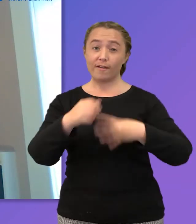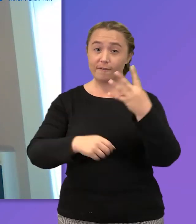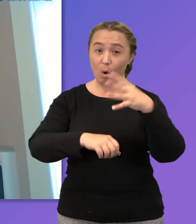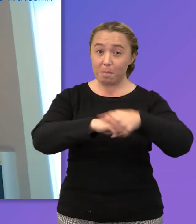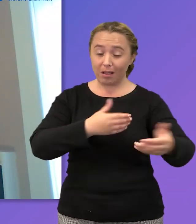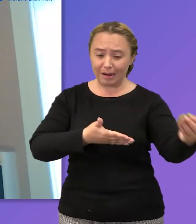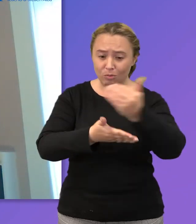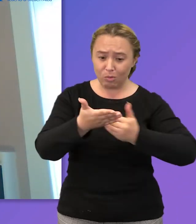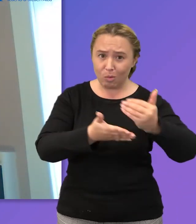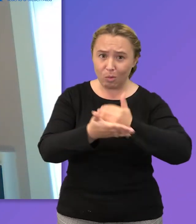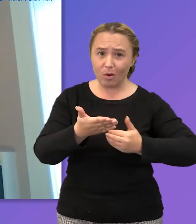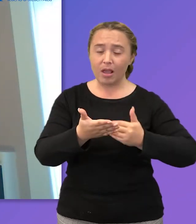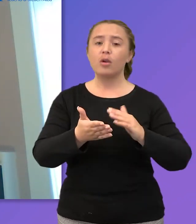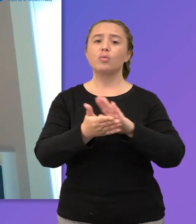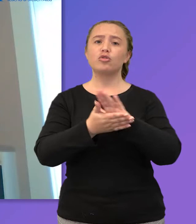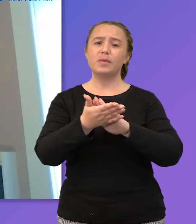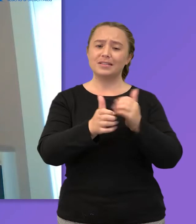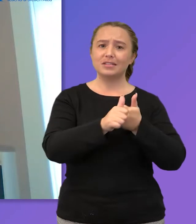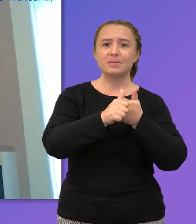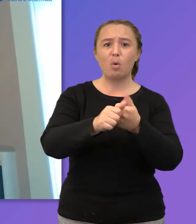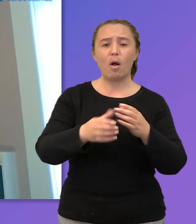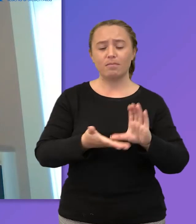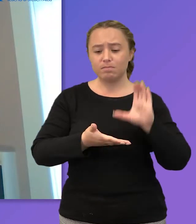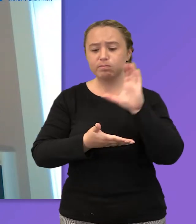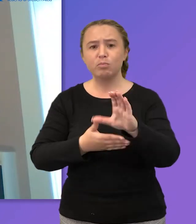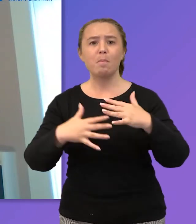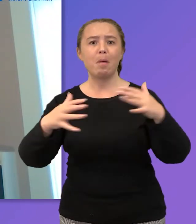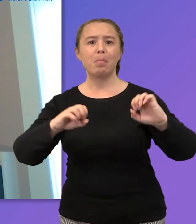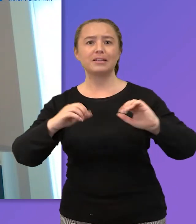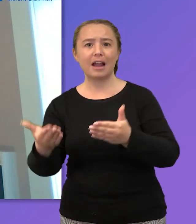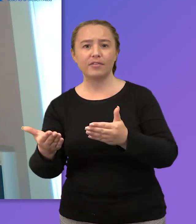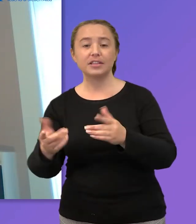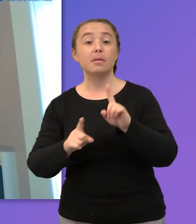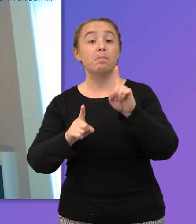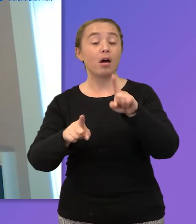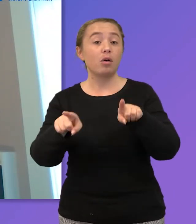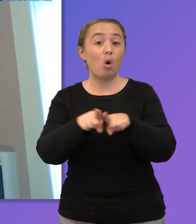over £4 billion in revenue that contributes to the funding of our public services in Scotland,